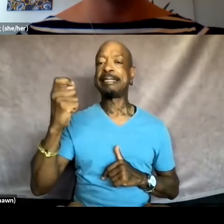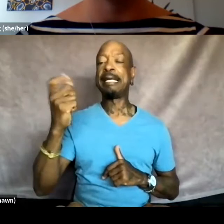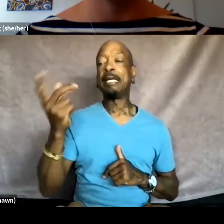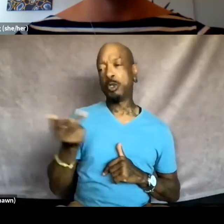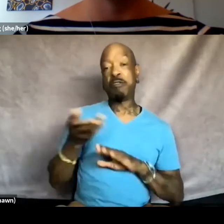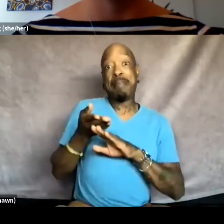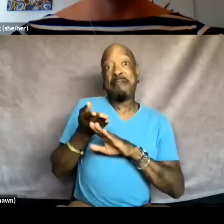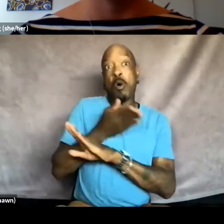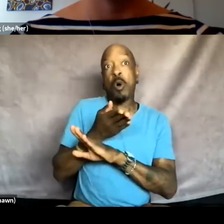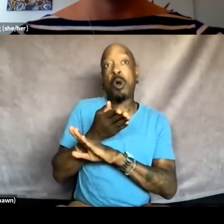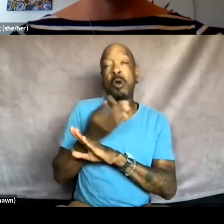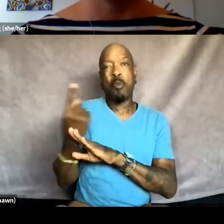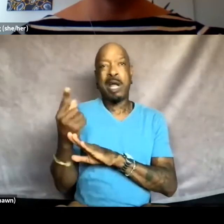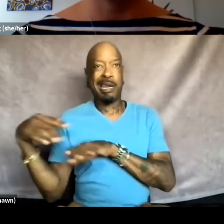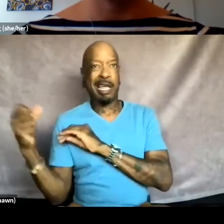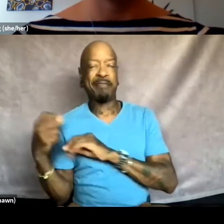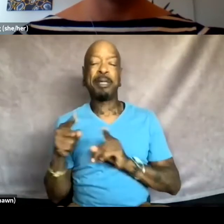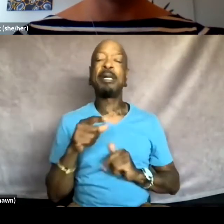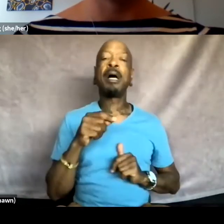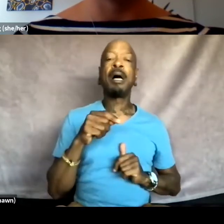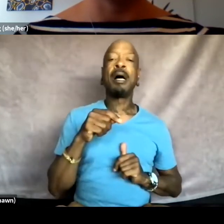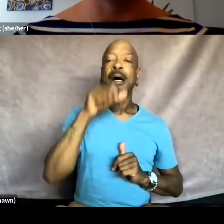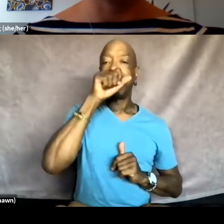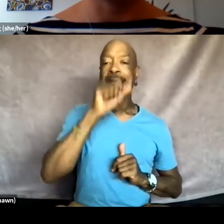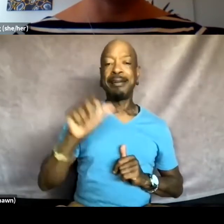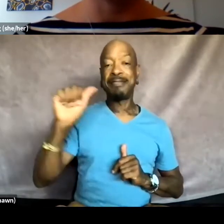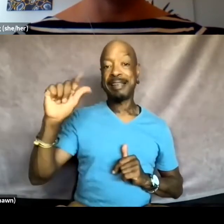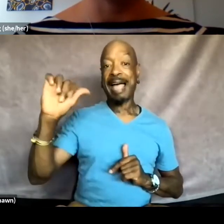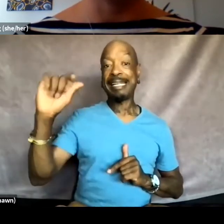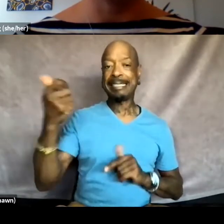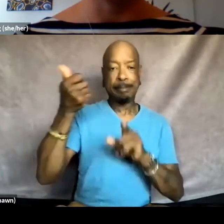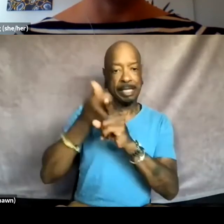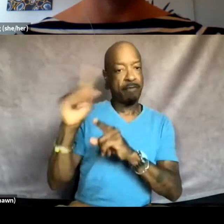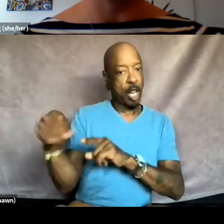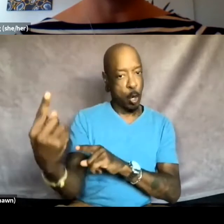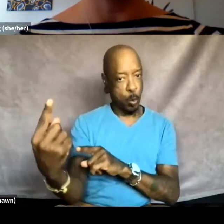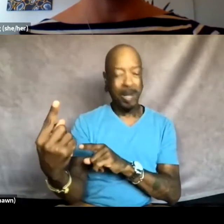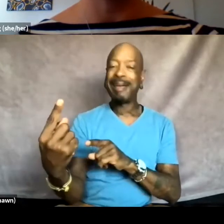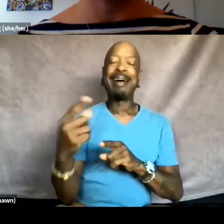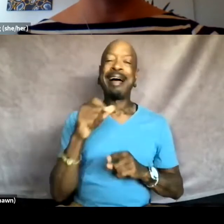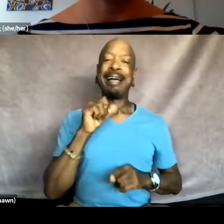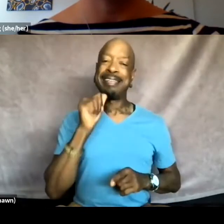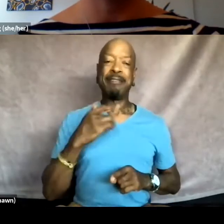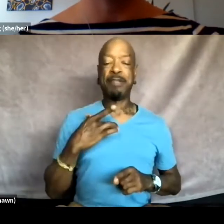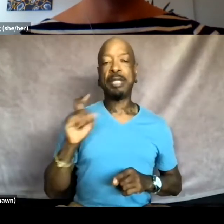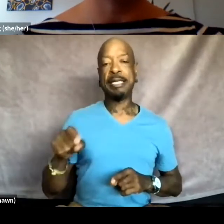Keah Brown: But I loved Alex on his own I didn't think they needed to make him her new